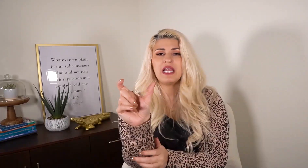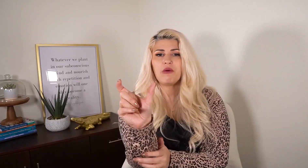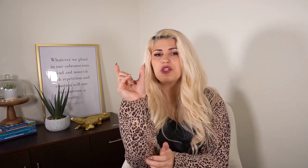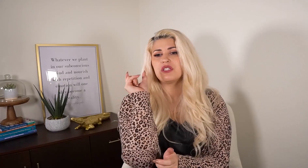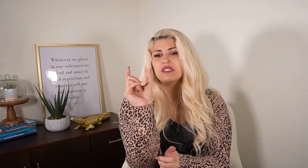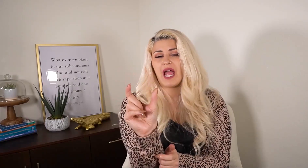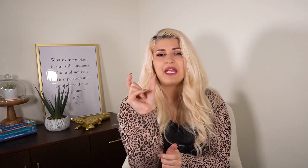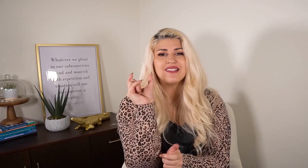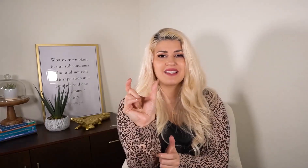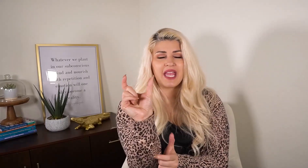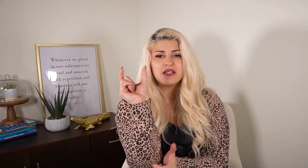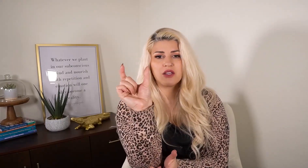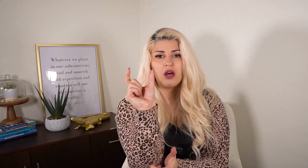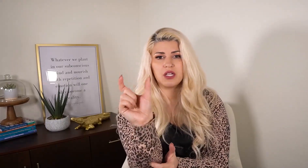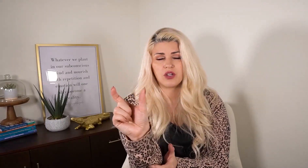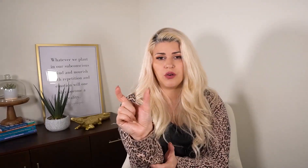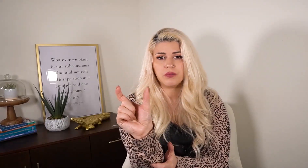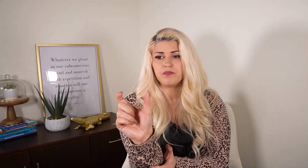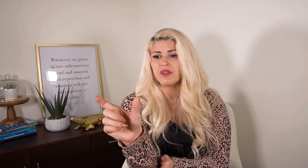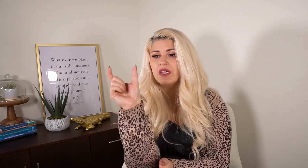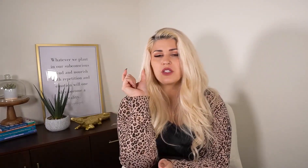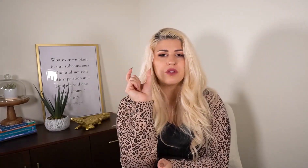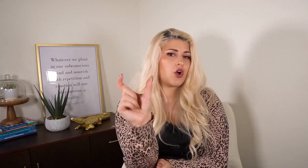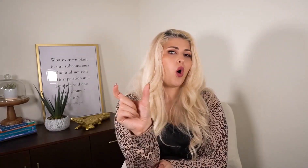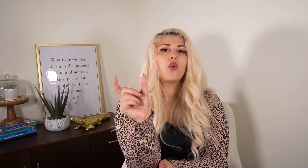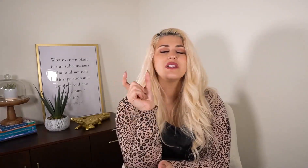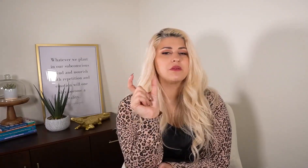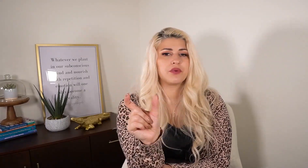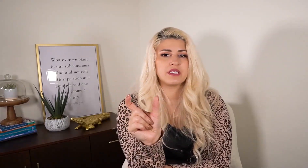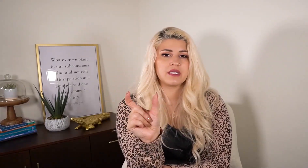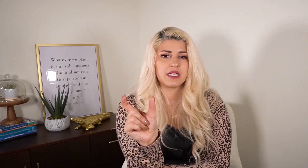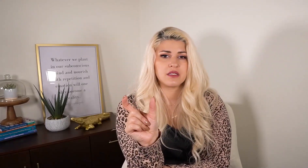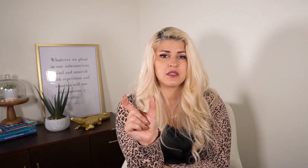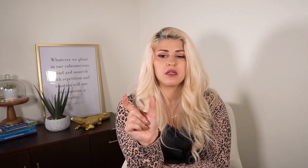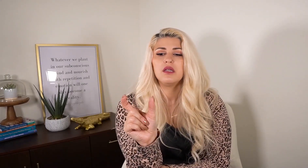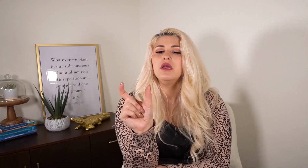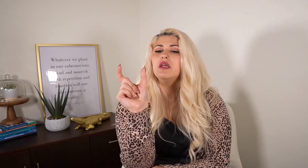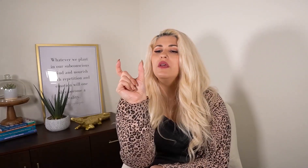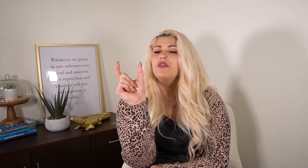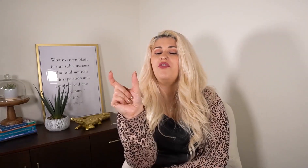In sign language, the sign stands on its own. So it's always in present tense.